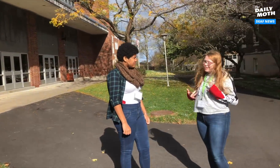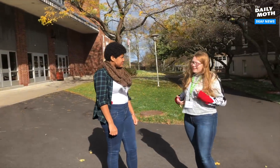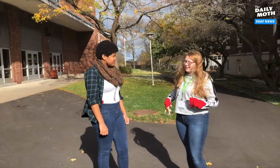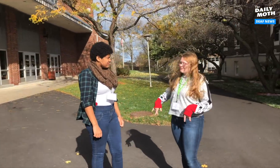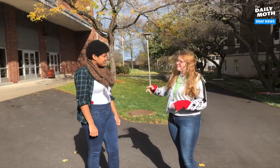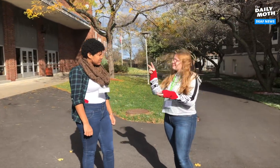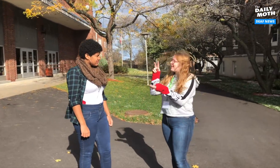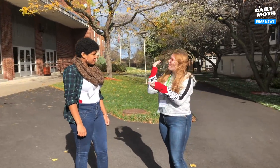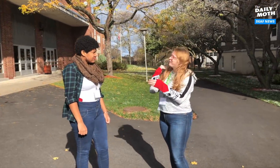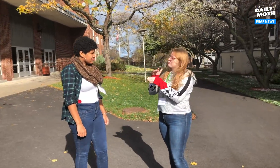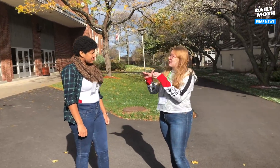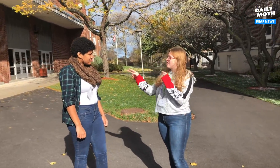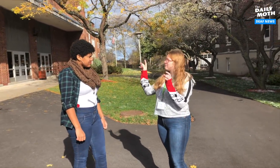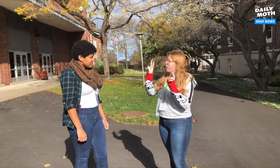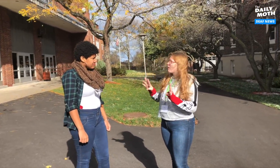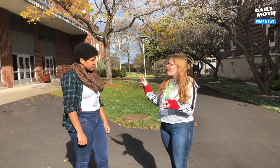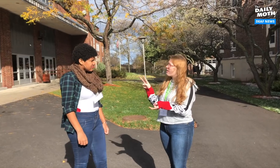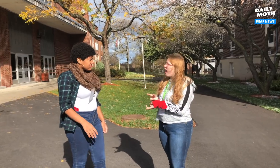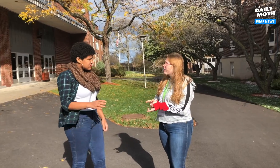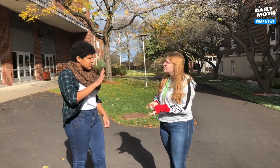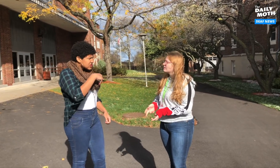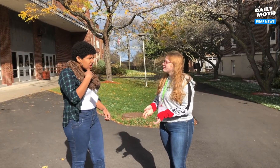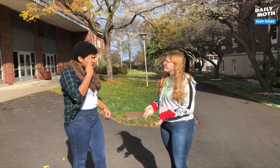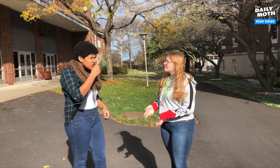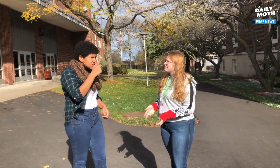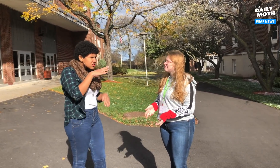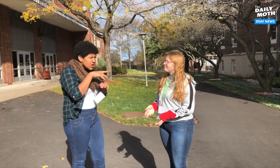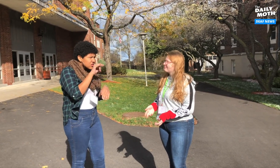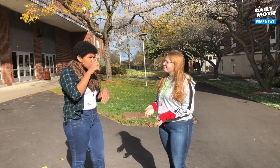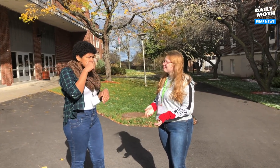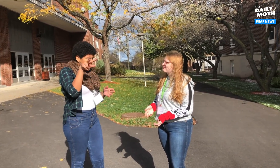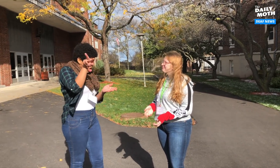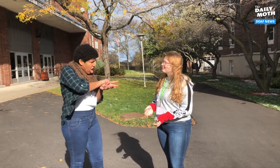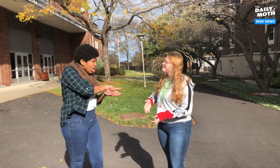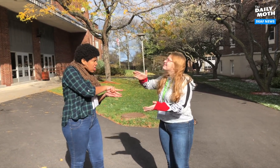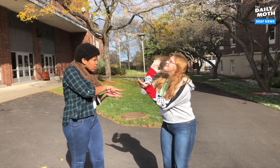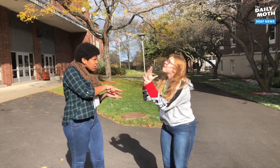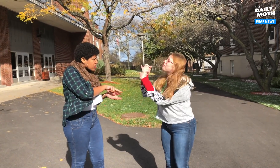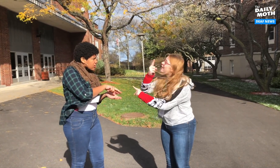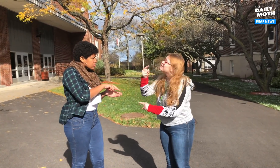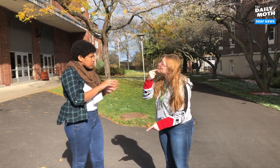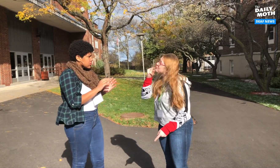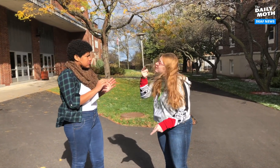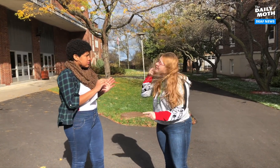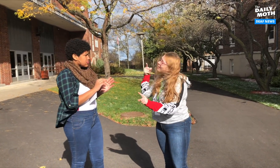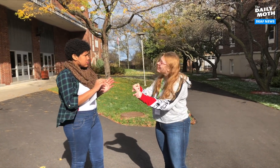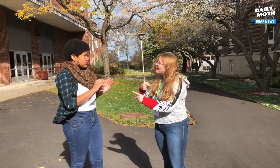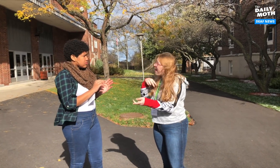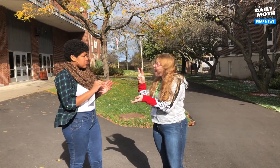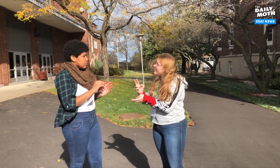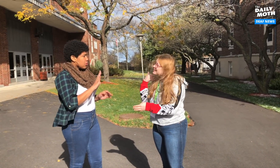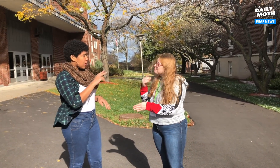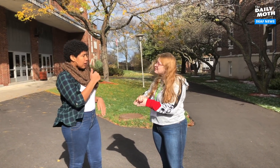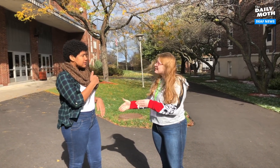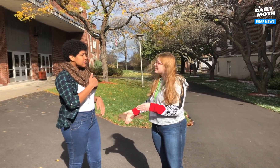I’m so depressed because the volleyball team lost last week! Hey, I saw a video that one of the girls crashed into the floor! Hey, stop going off the point! I’m serious!